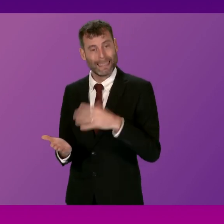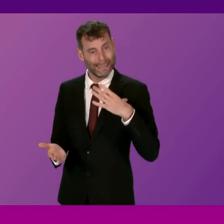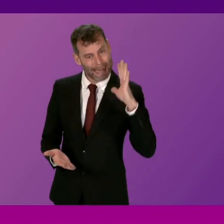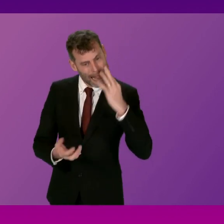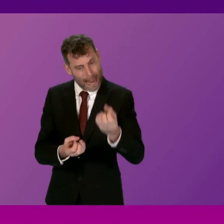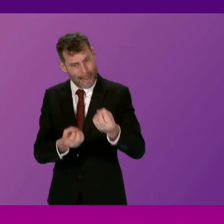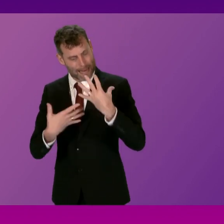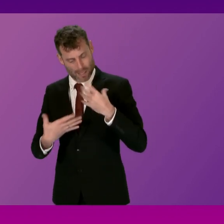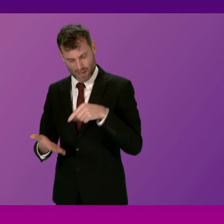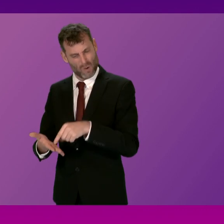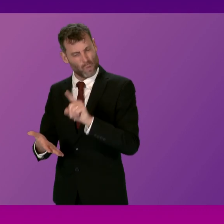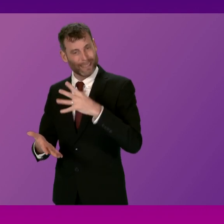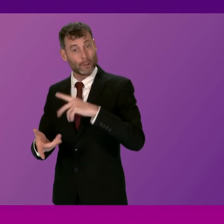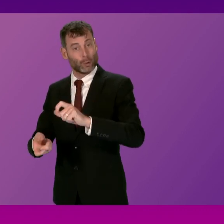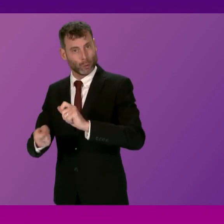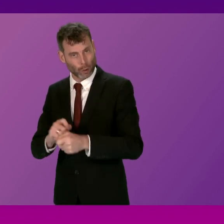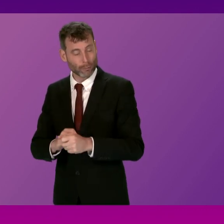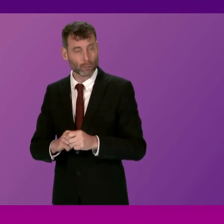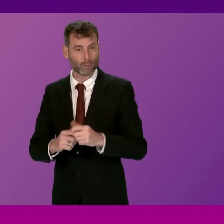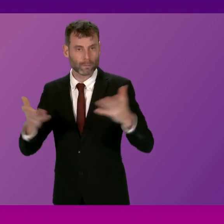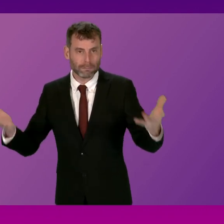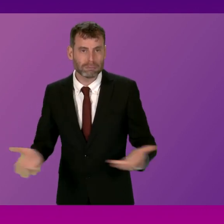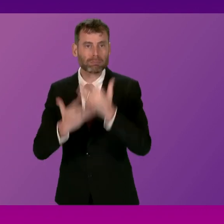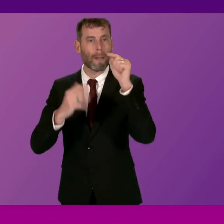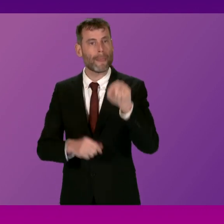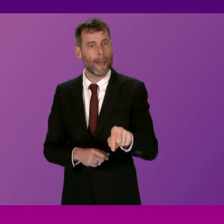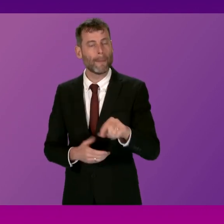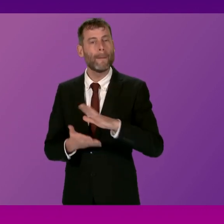That approach ensures that our efforts are not just top down but are informed by those